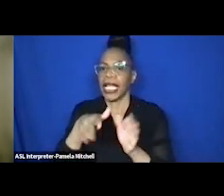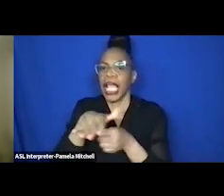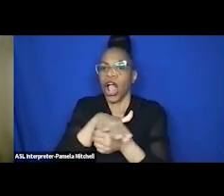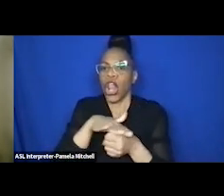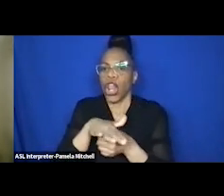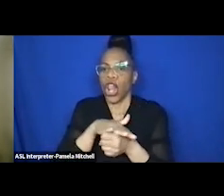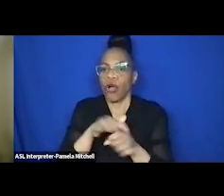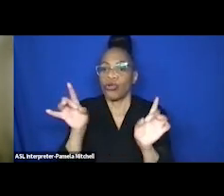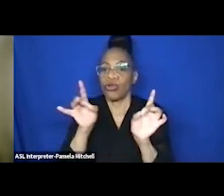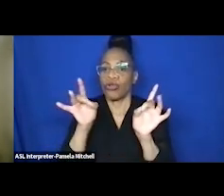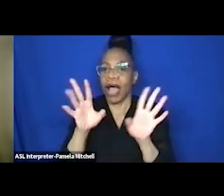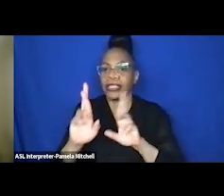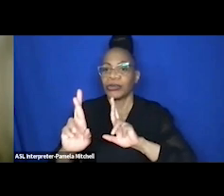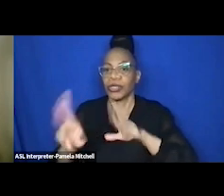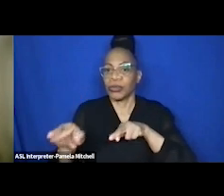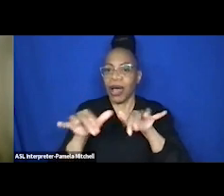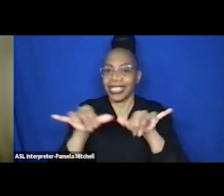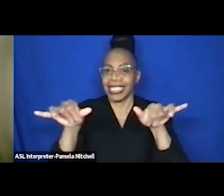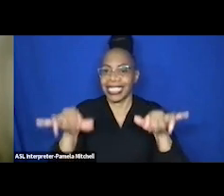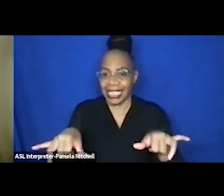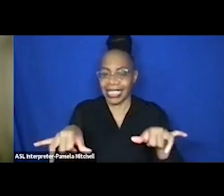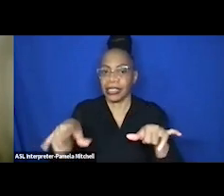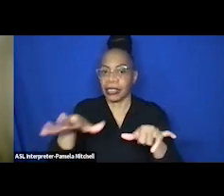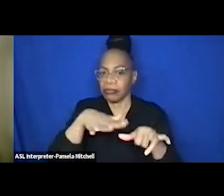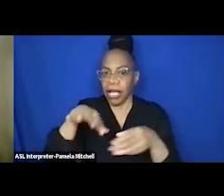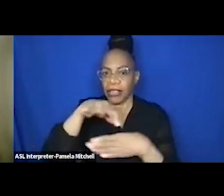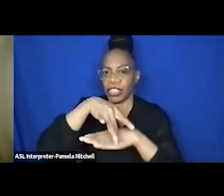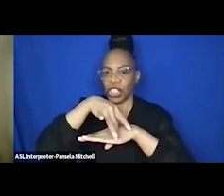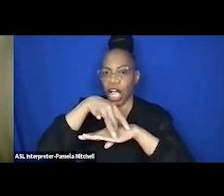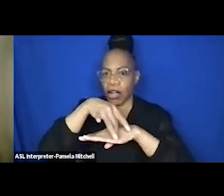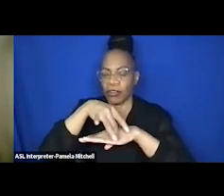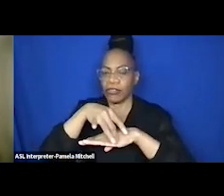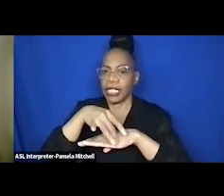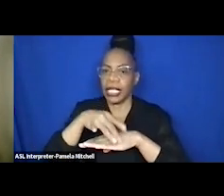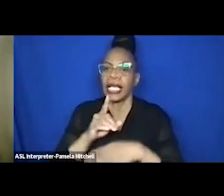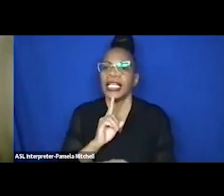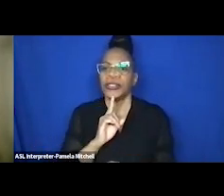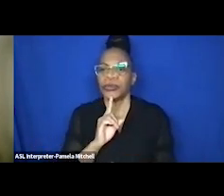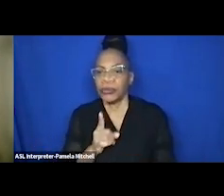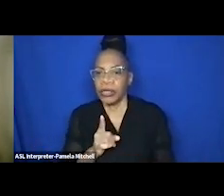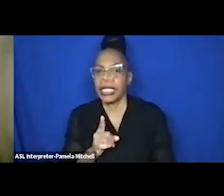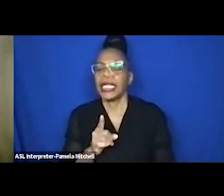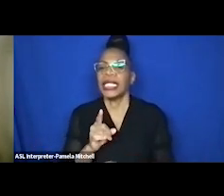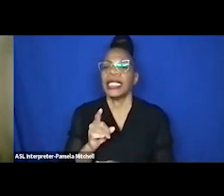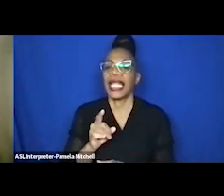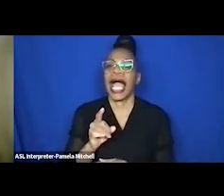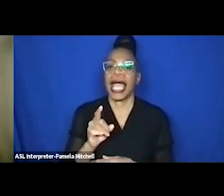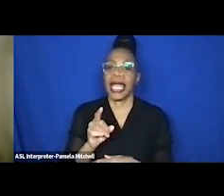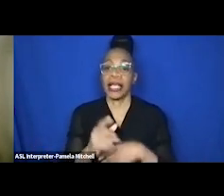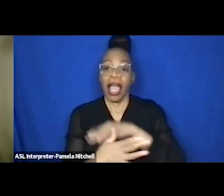throughout our vast geography. Our geography is primarily rural counties, but also a mix of suburban